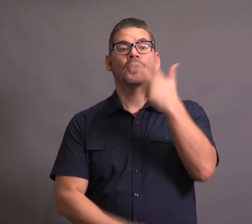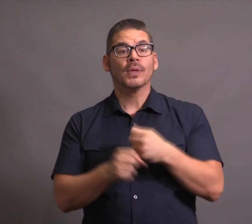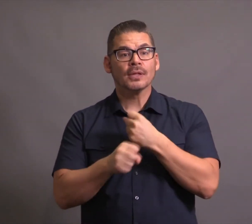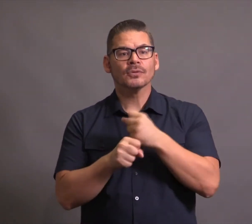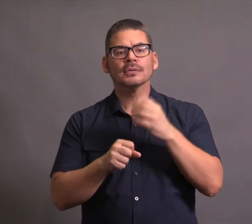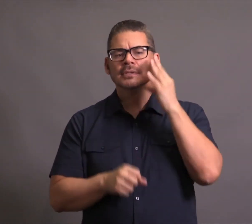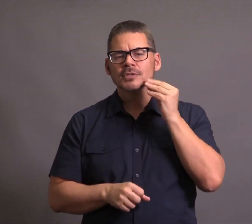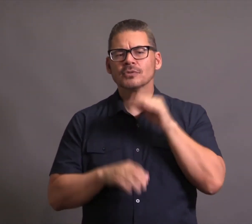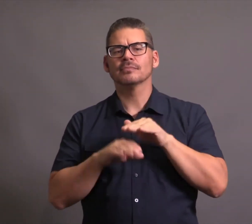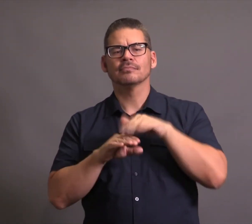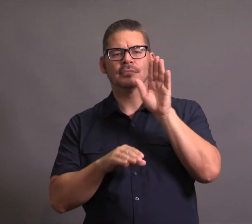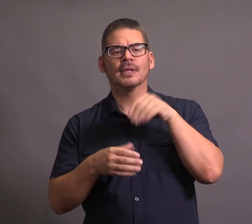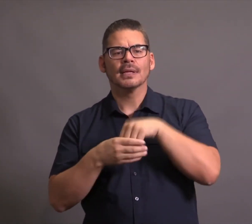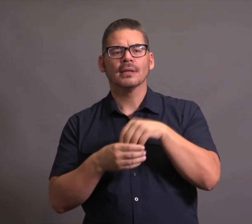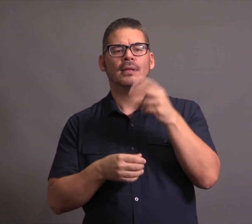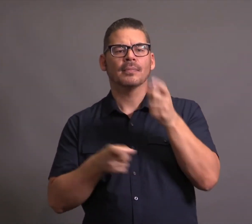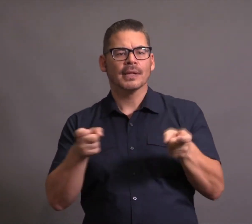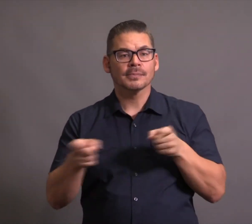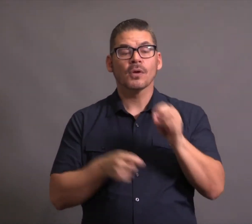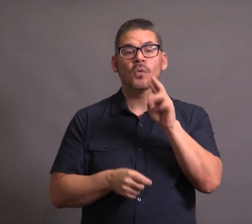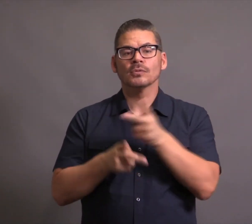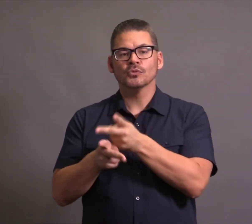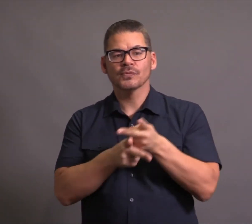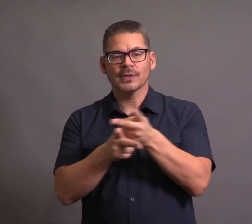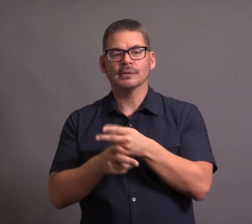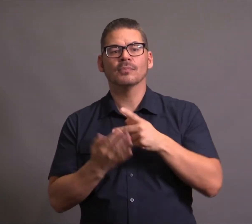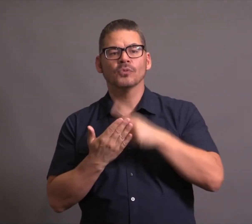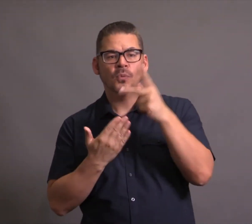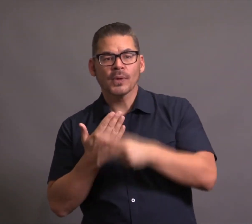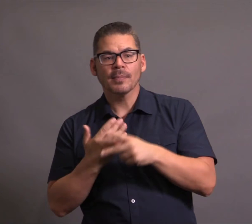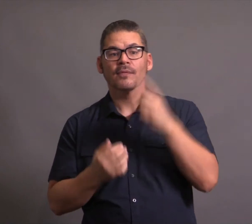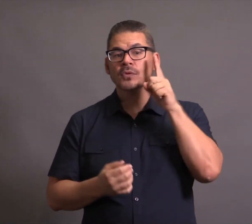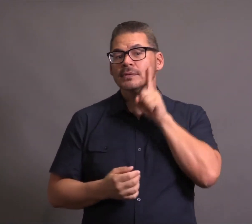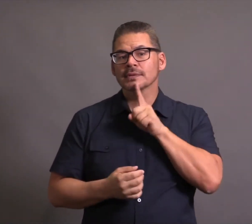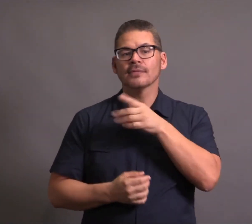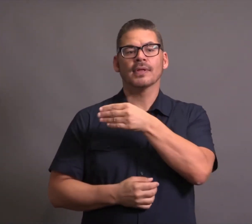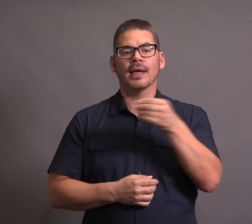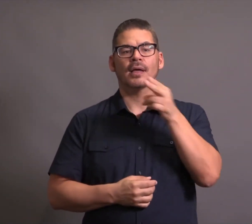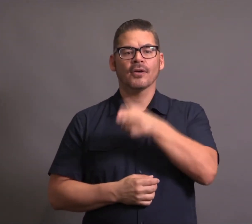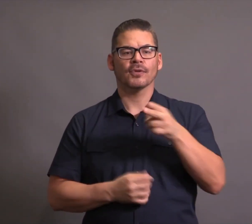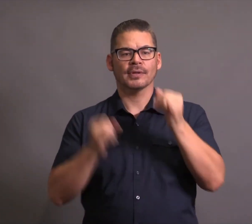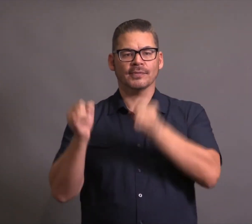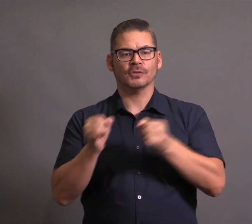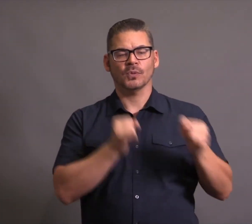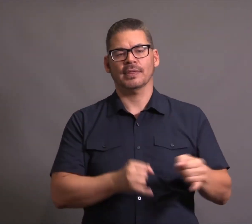Three years of experience in managing or supervising programs for Deaf and Hard of Hearing individuals.